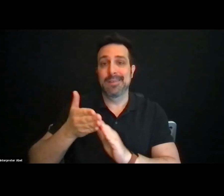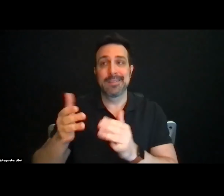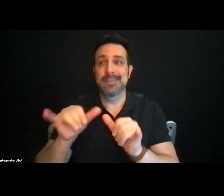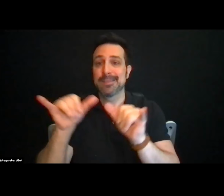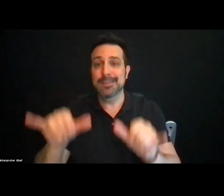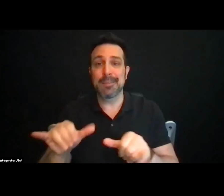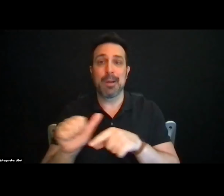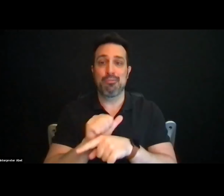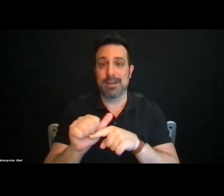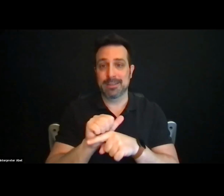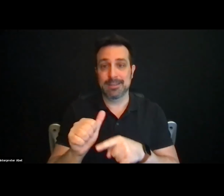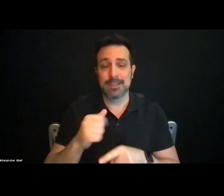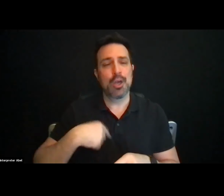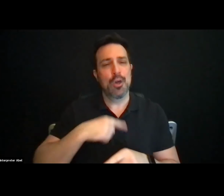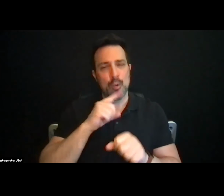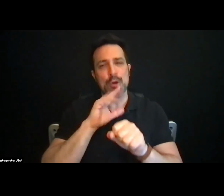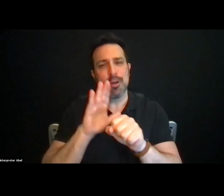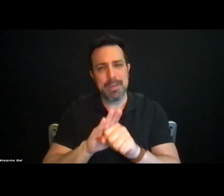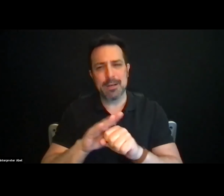male supremacy and that the priorities and privileges of